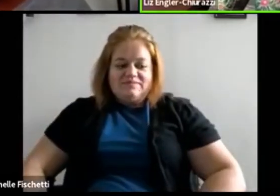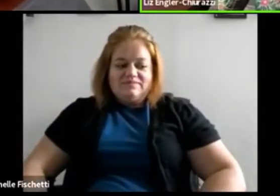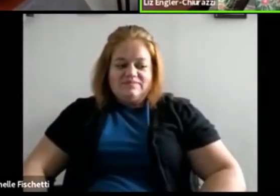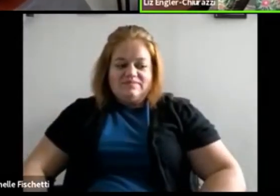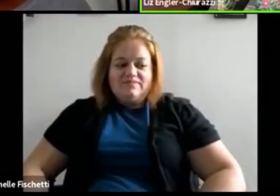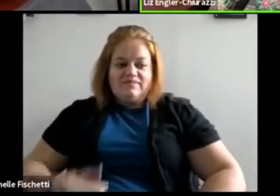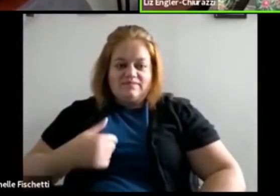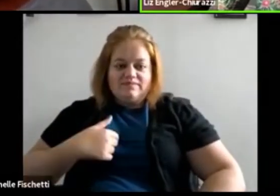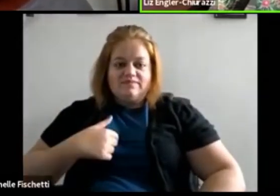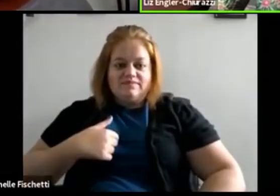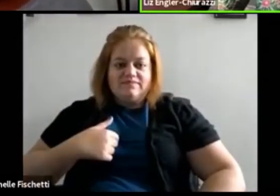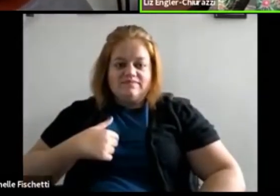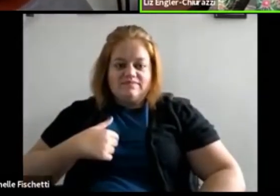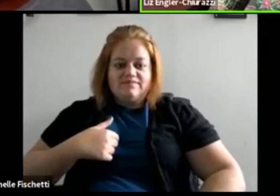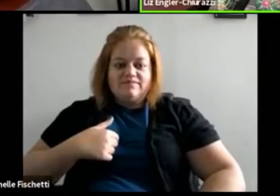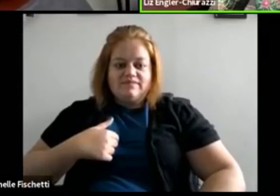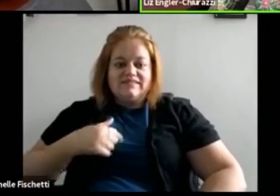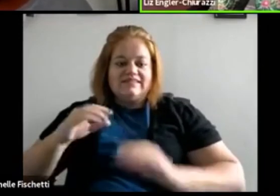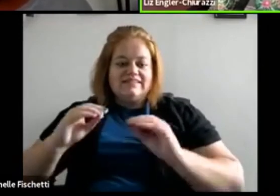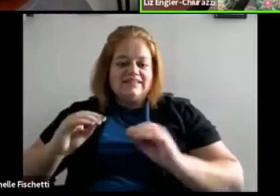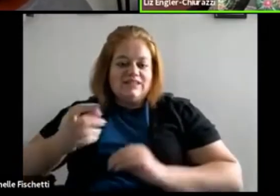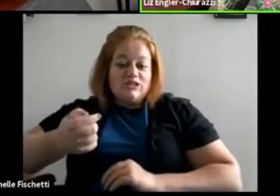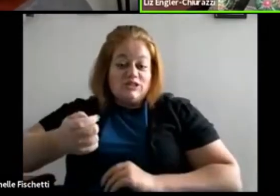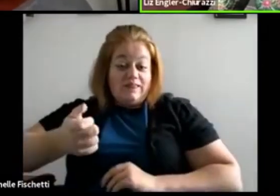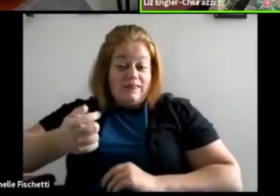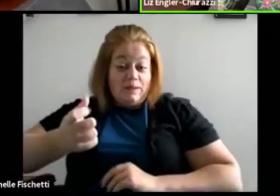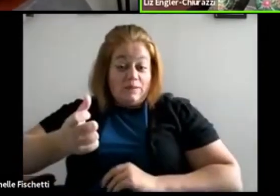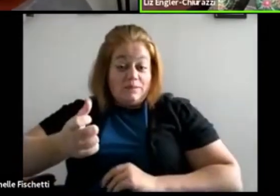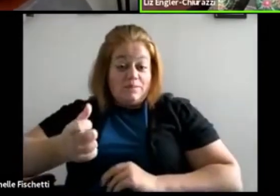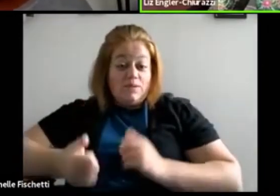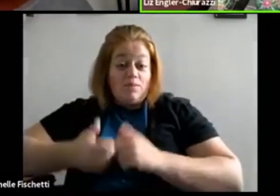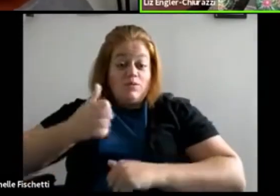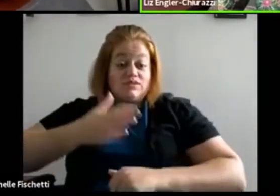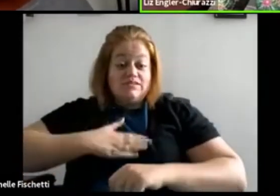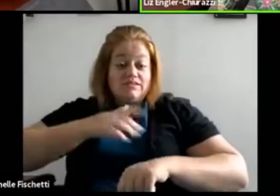do a little bit of teaching but I would say what I'm doing right now is some